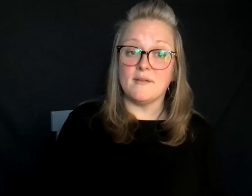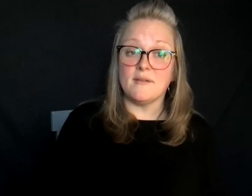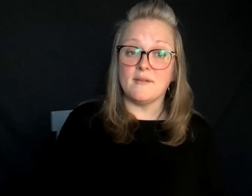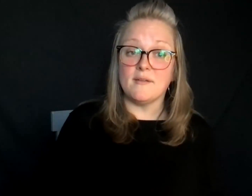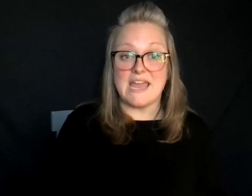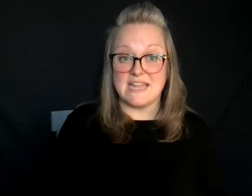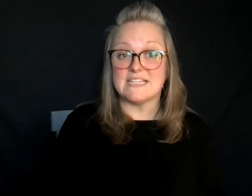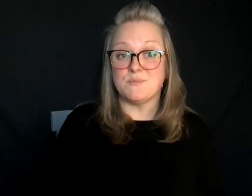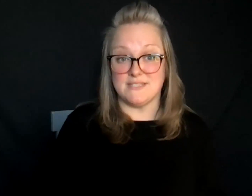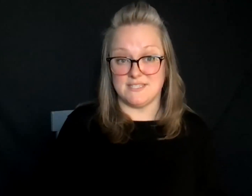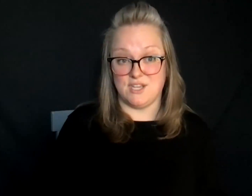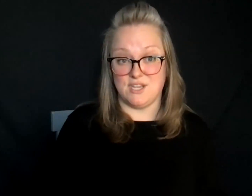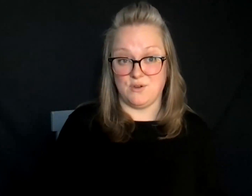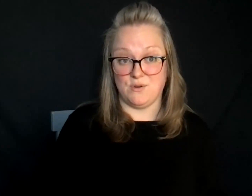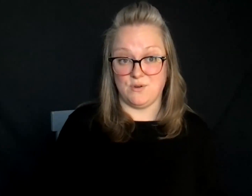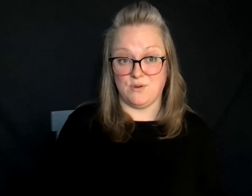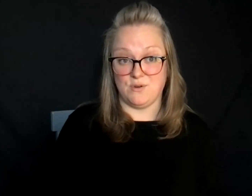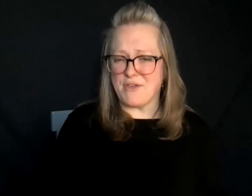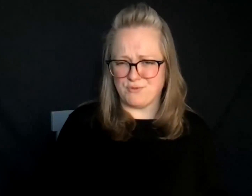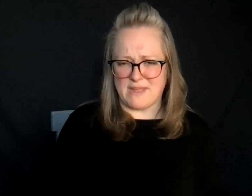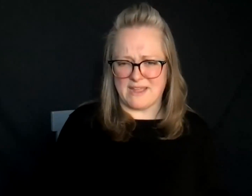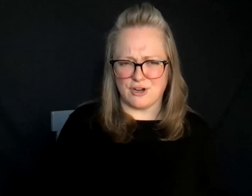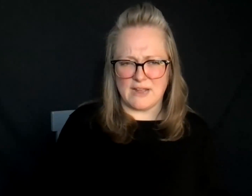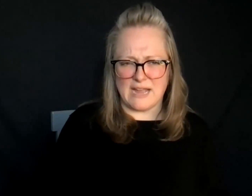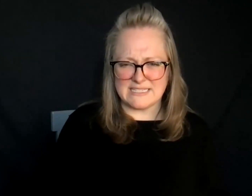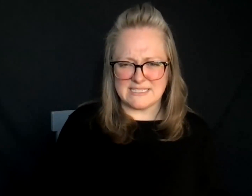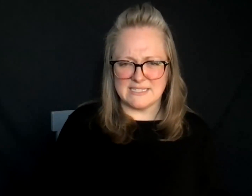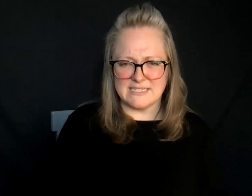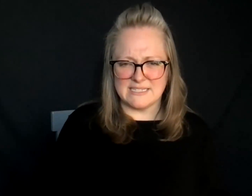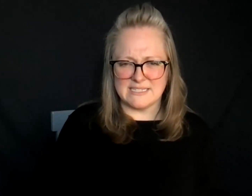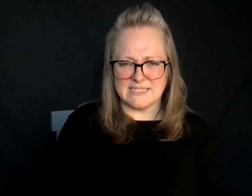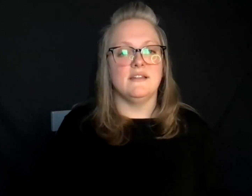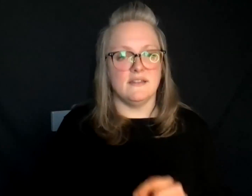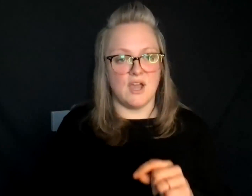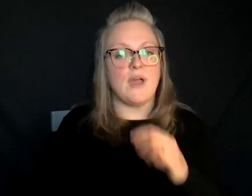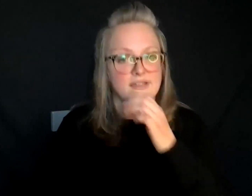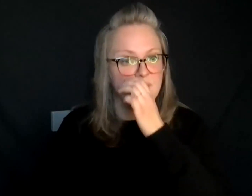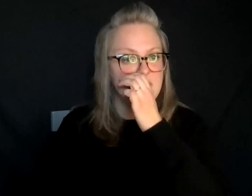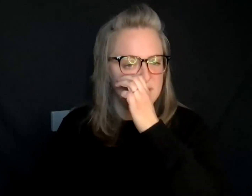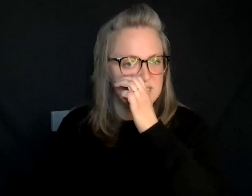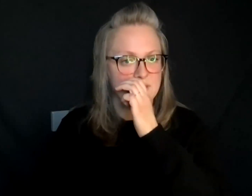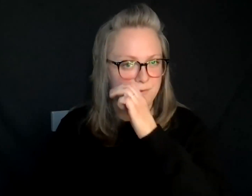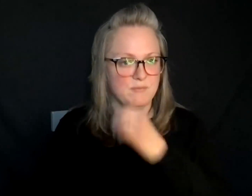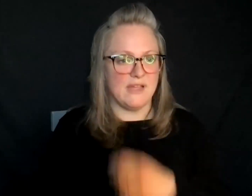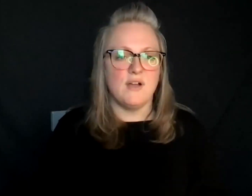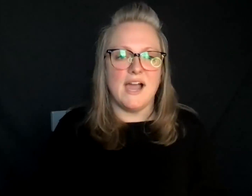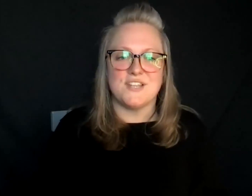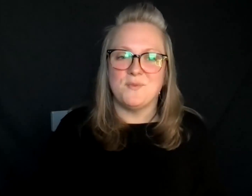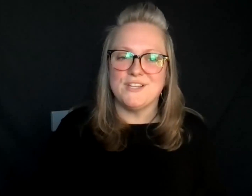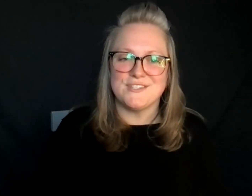WELL, THAT'S WONDERFUL, SO YOU ARE MEETING WITH YOUR PARTICULAR CLIENT AND THEY EXPRESSED TO YOU ABOUT THEIR ROOMMATE.